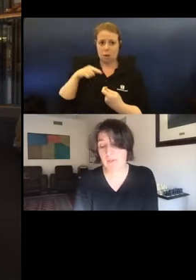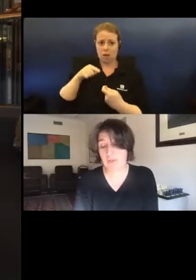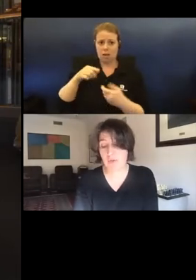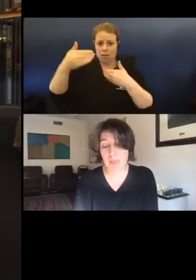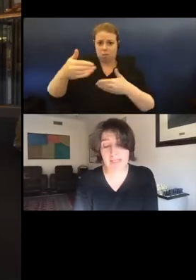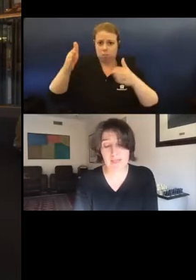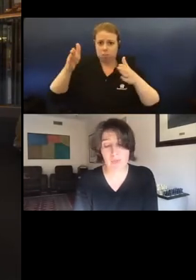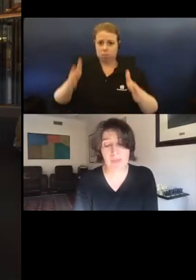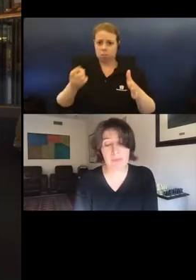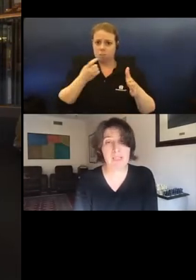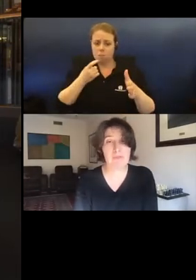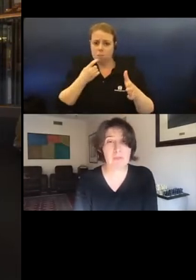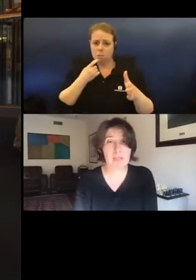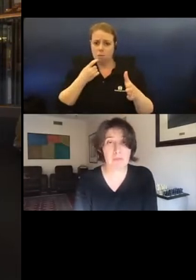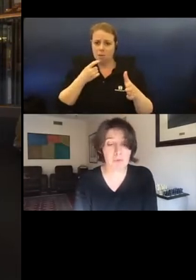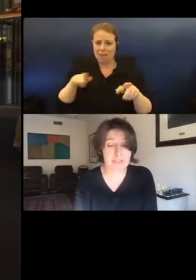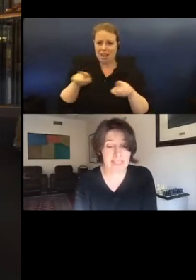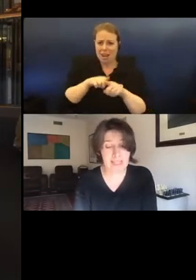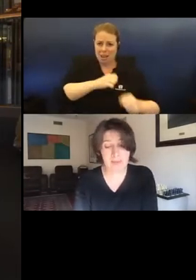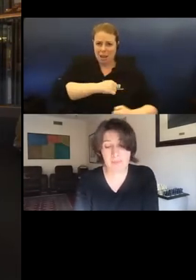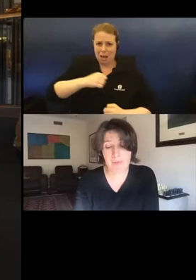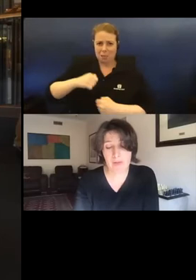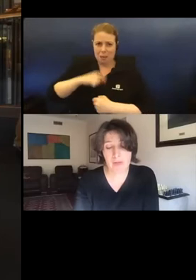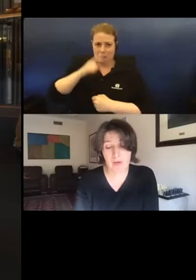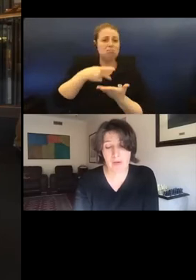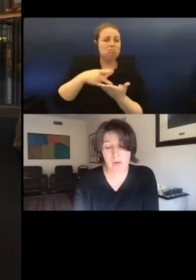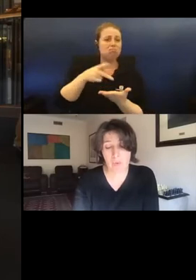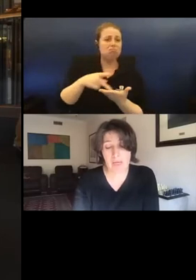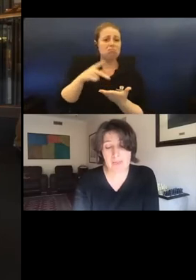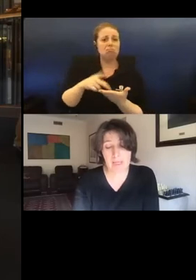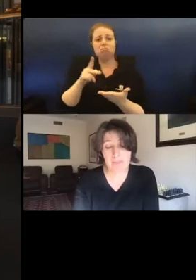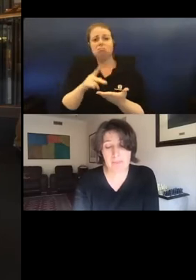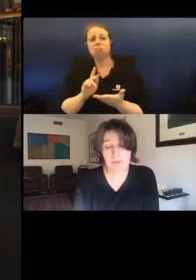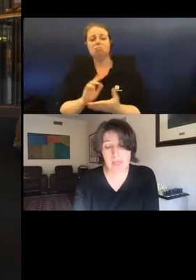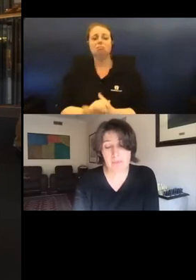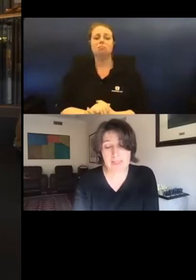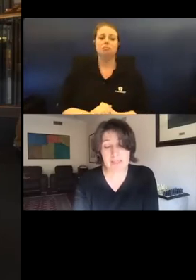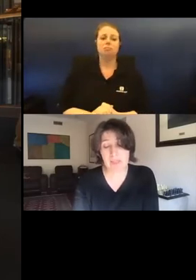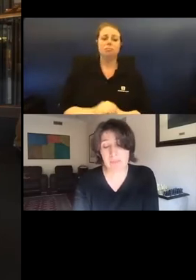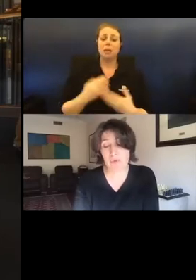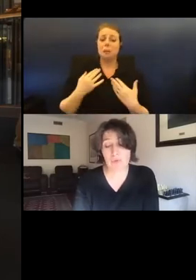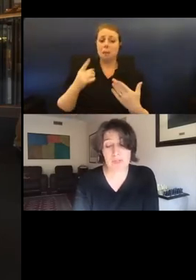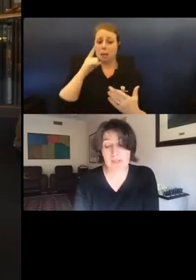the places where people live and move daily whilst many people around me seemed immune to this their